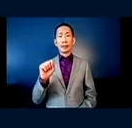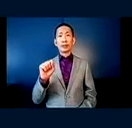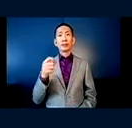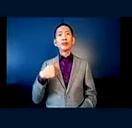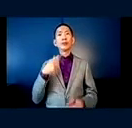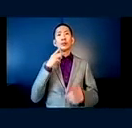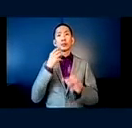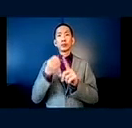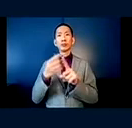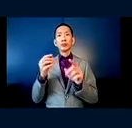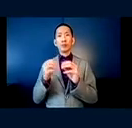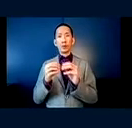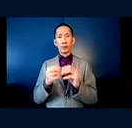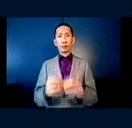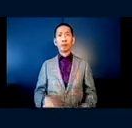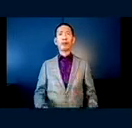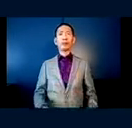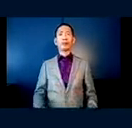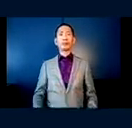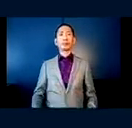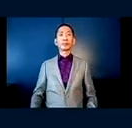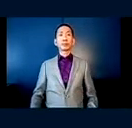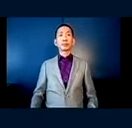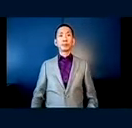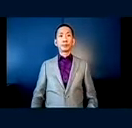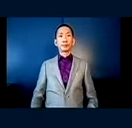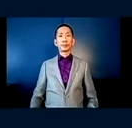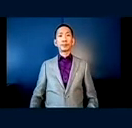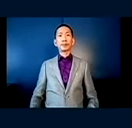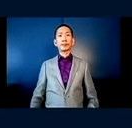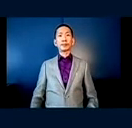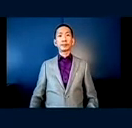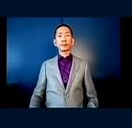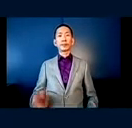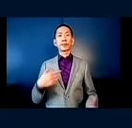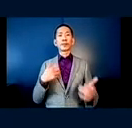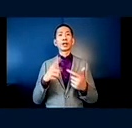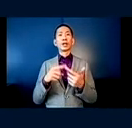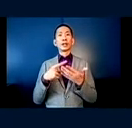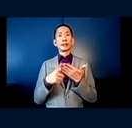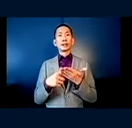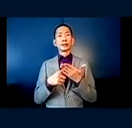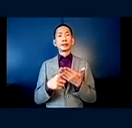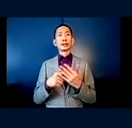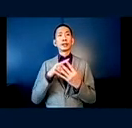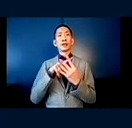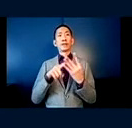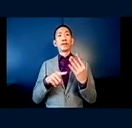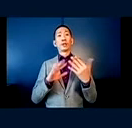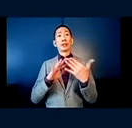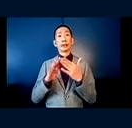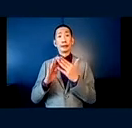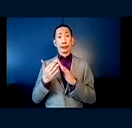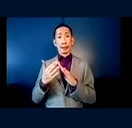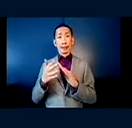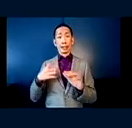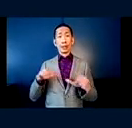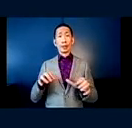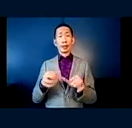THEY MAY BE SPECIFICALLY TIED TO SES. I'LL GET INTO THAT IN A SECOND. NEXT SLIDE. I WANT TO TALK ABOUT THIS